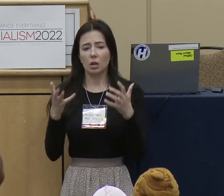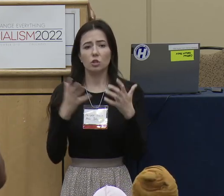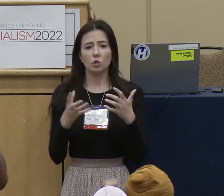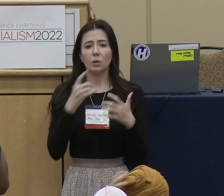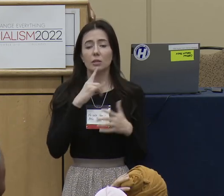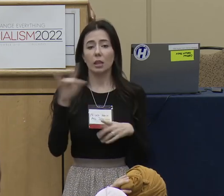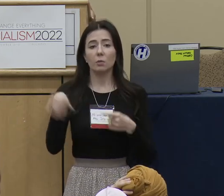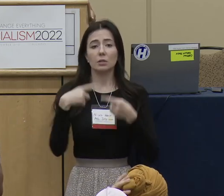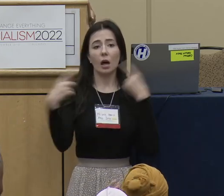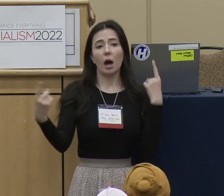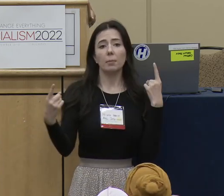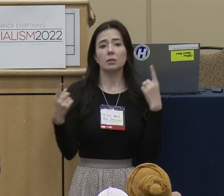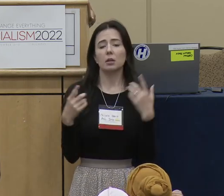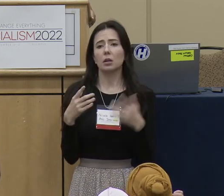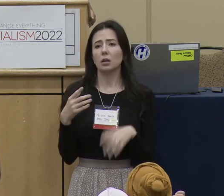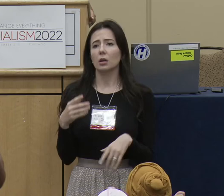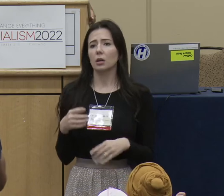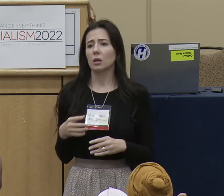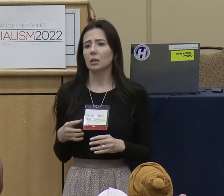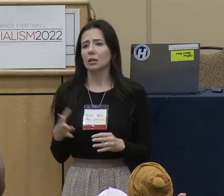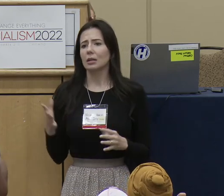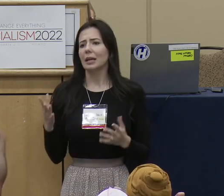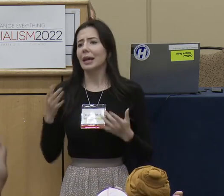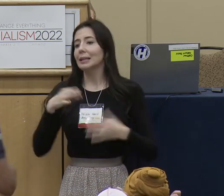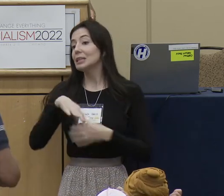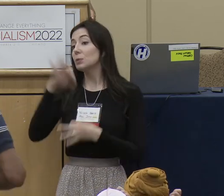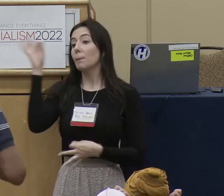to you. Thank you. ≫ I just want to say in the